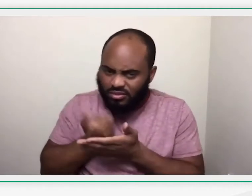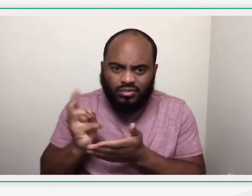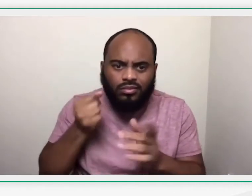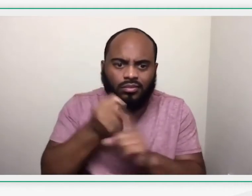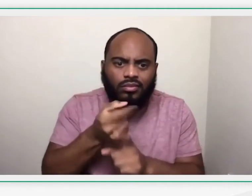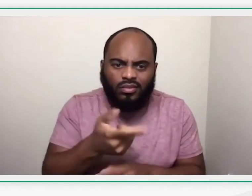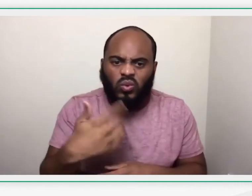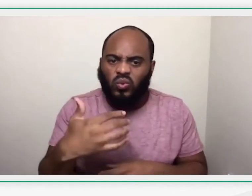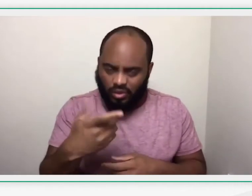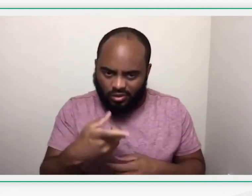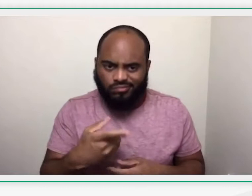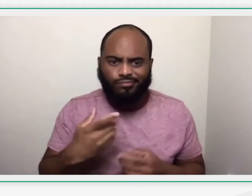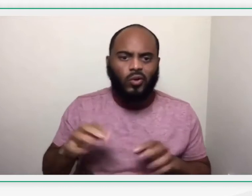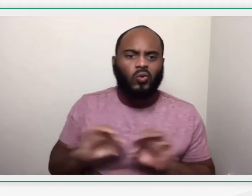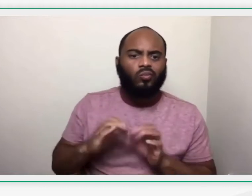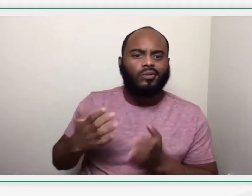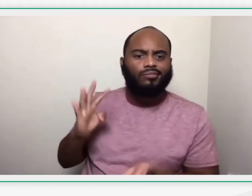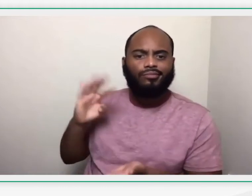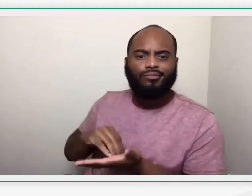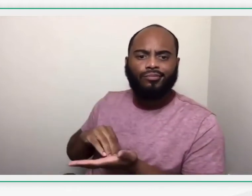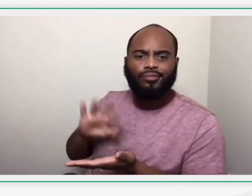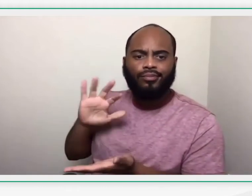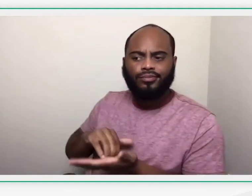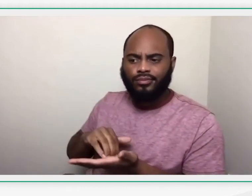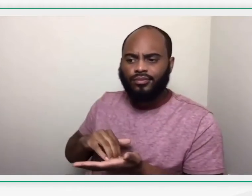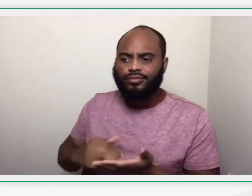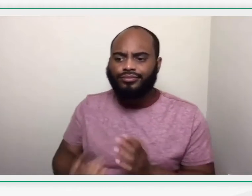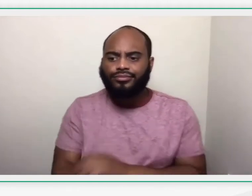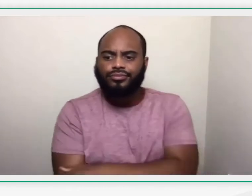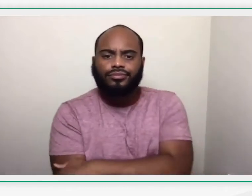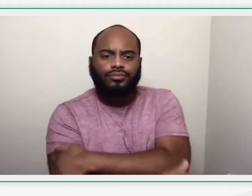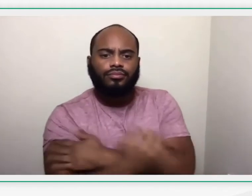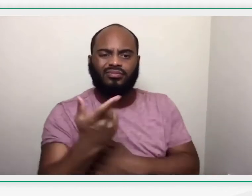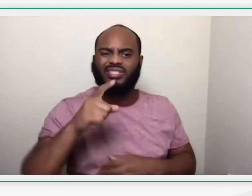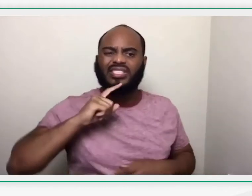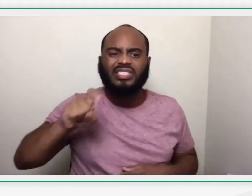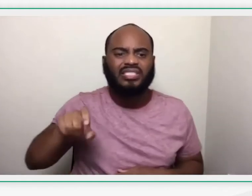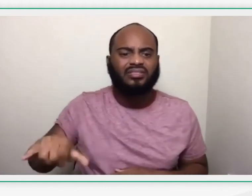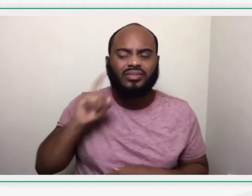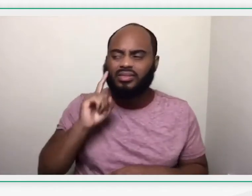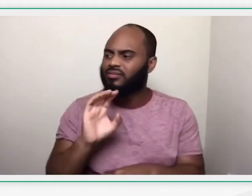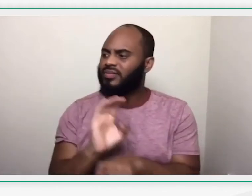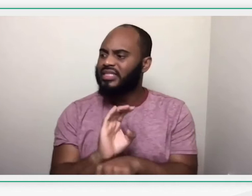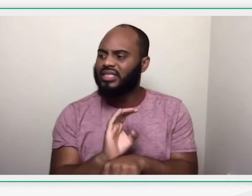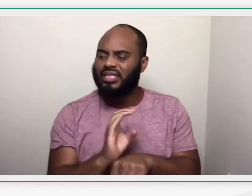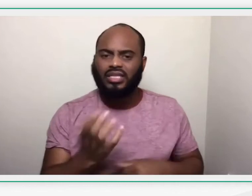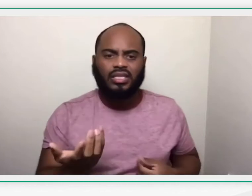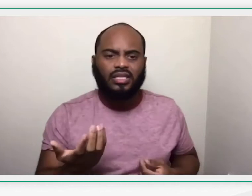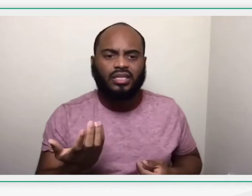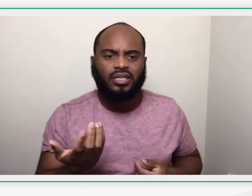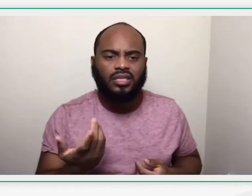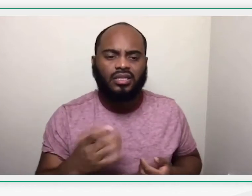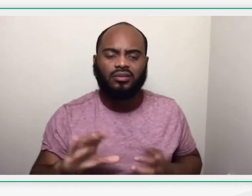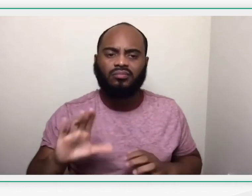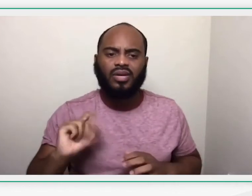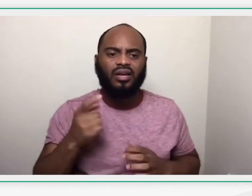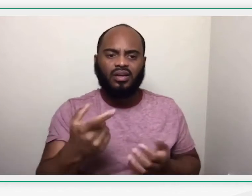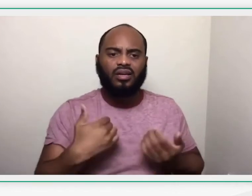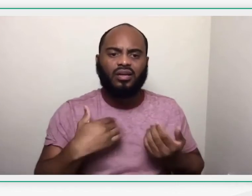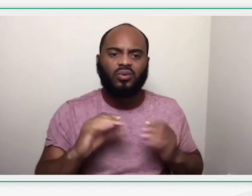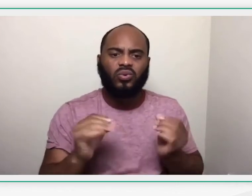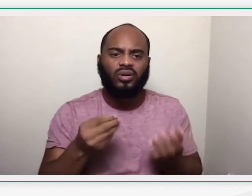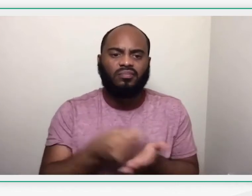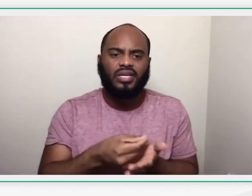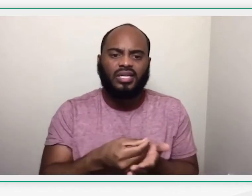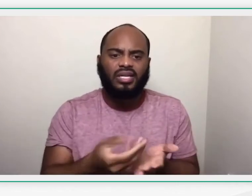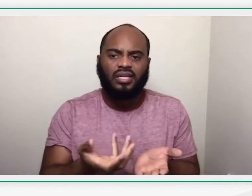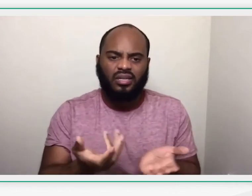I think they had the new computers come out a week or two ago. I think their pricing is about $4,000 or $5,000. Let's say you need one for your business, but you don't have the money.